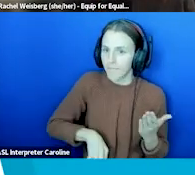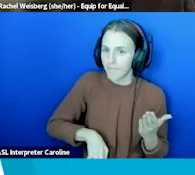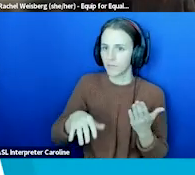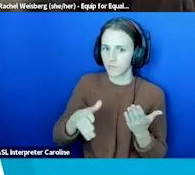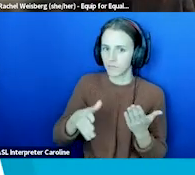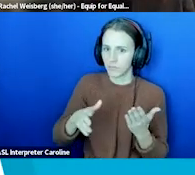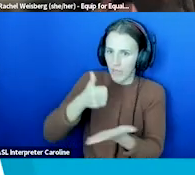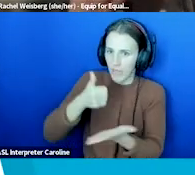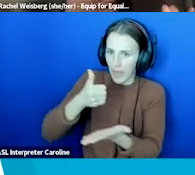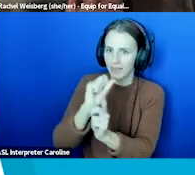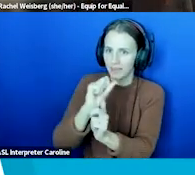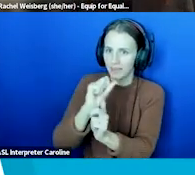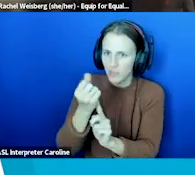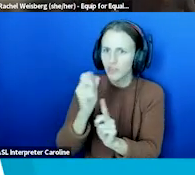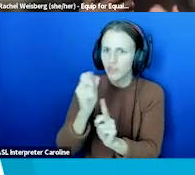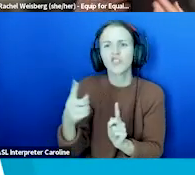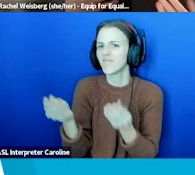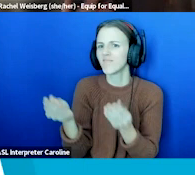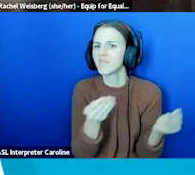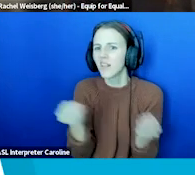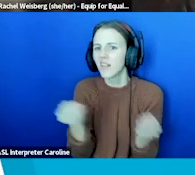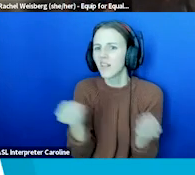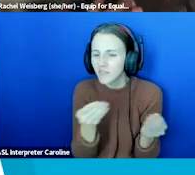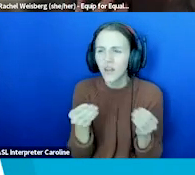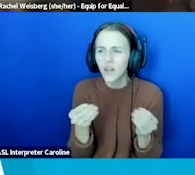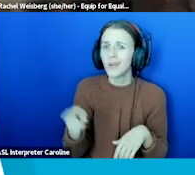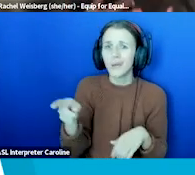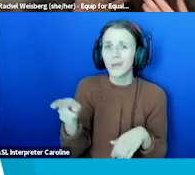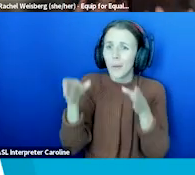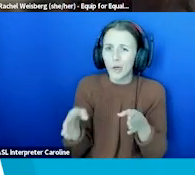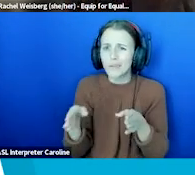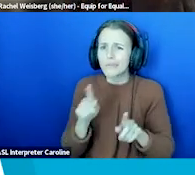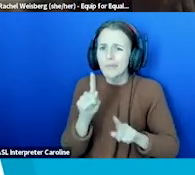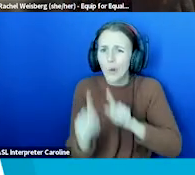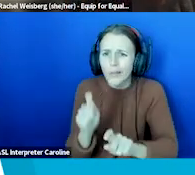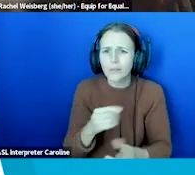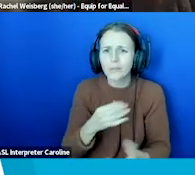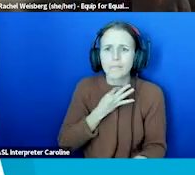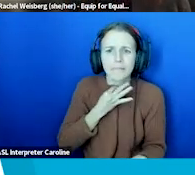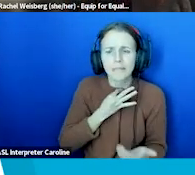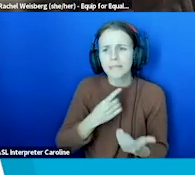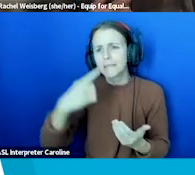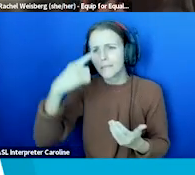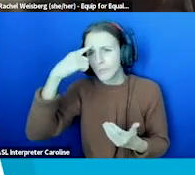CONFLICT OR A BAD ADVERSE REACTION TO HAPPEN. WE CAN BEEN A SITUATION TO HELP BE THE